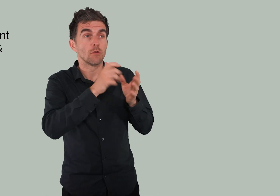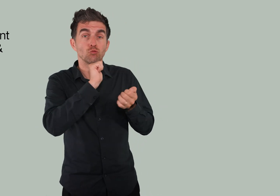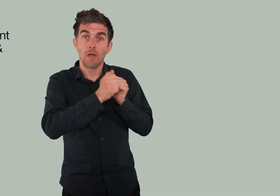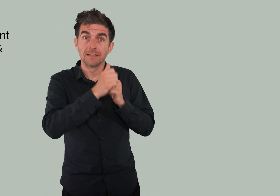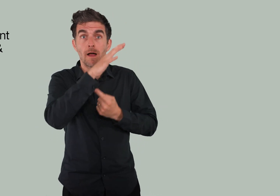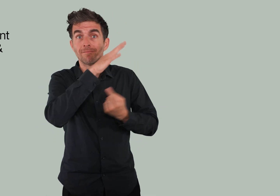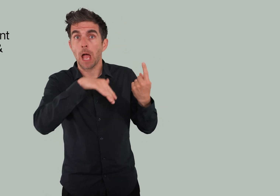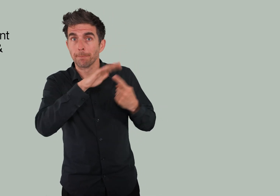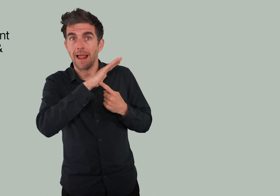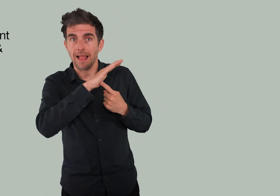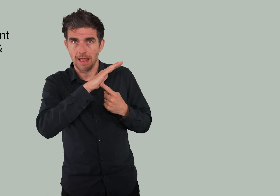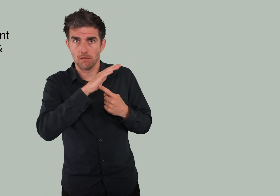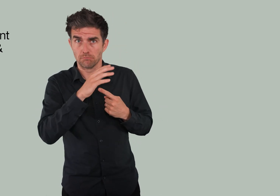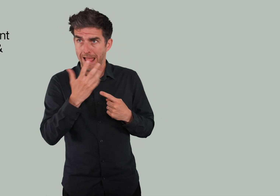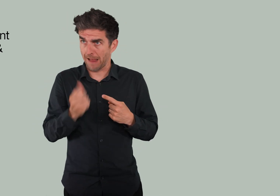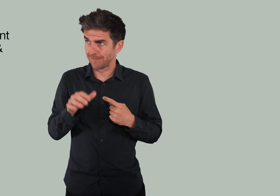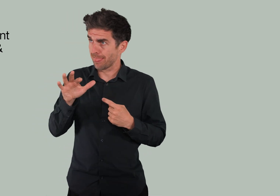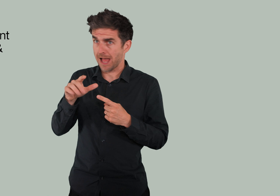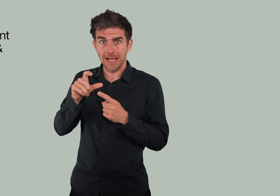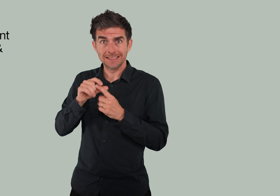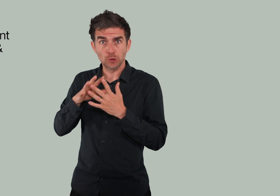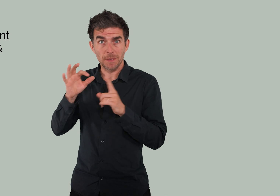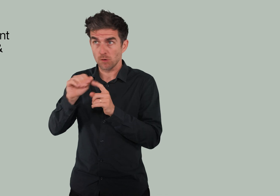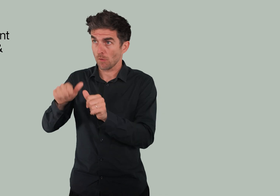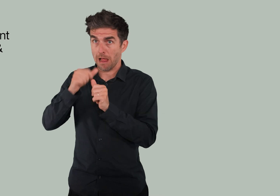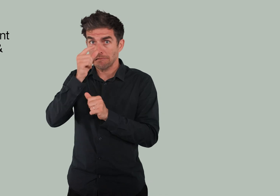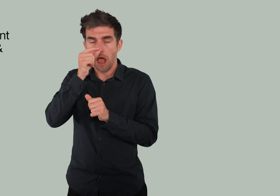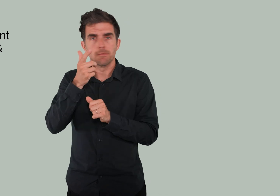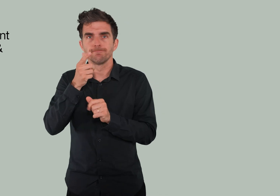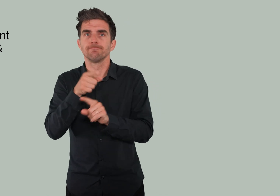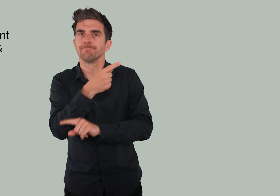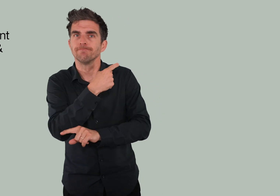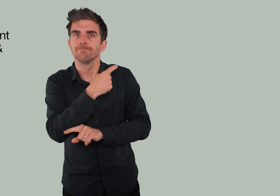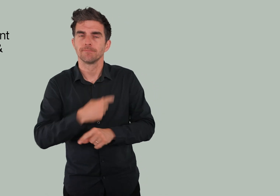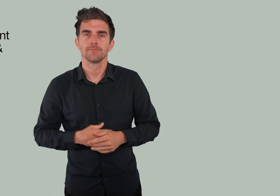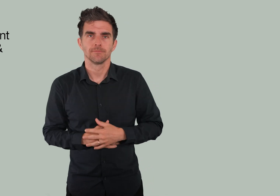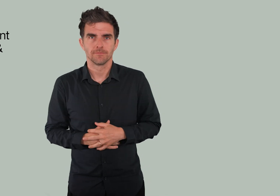friends and family, even when support is available through DWP.